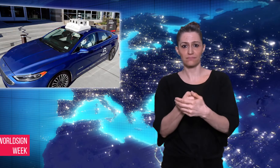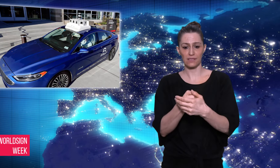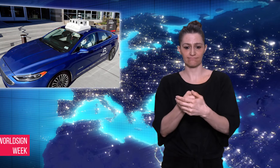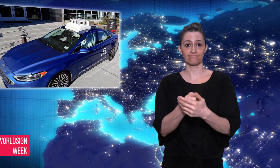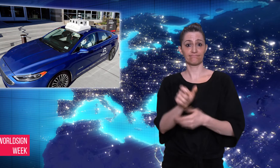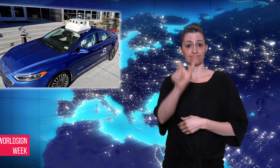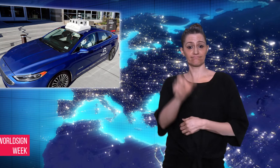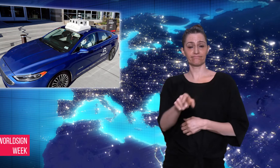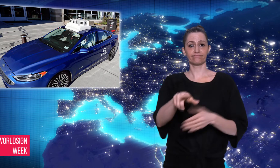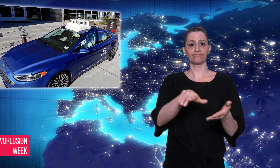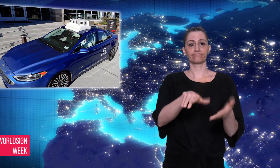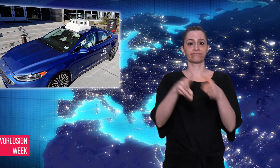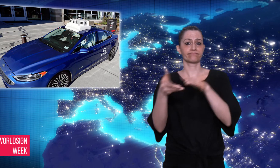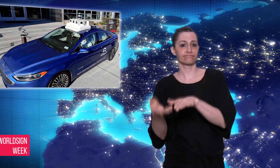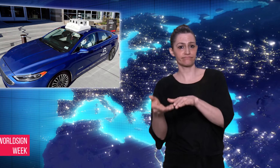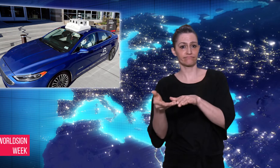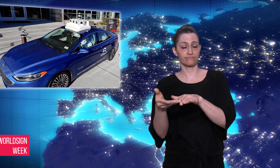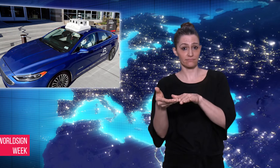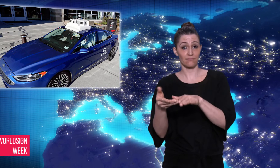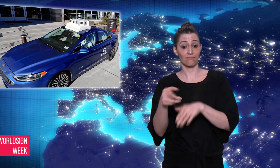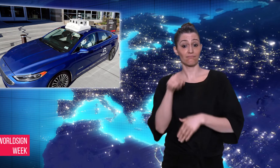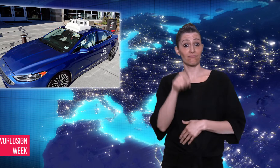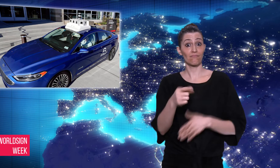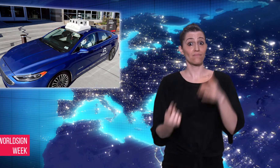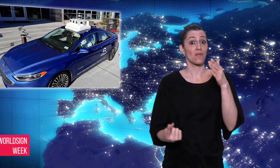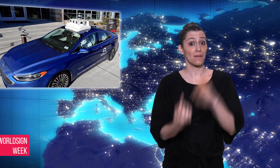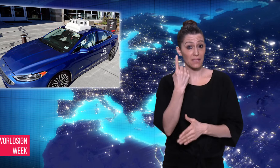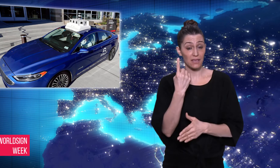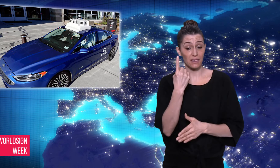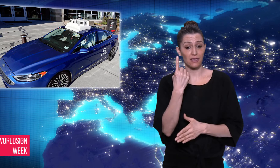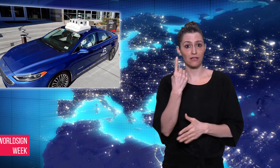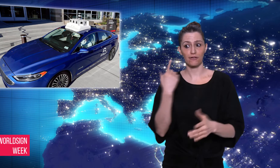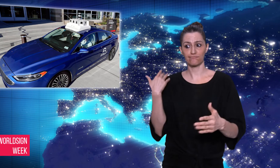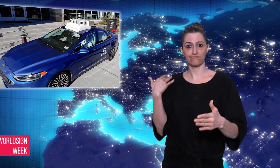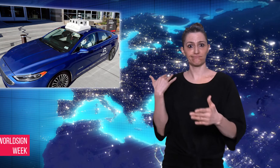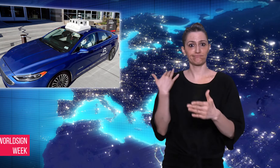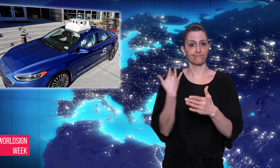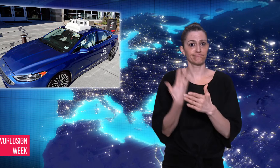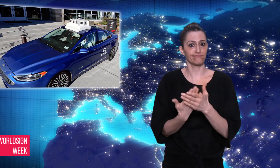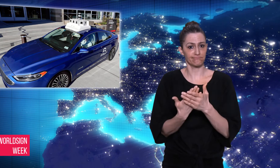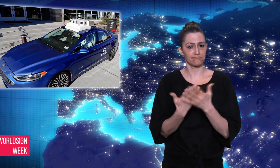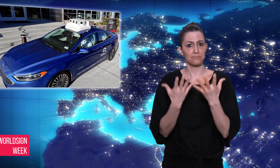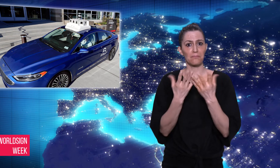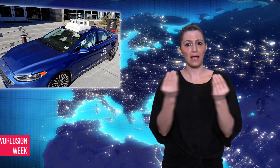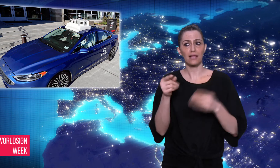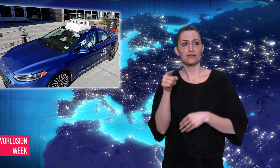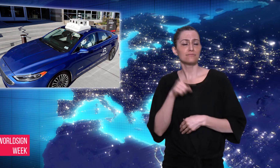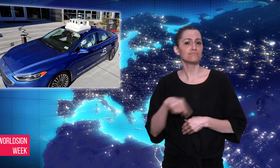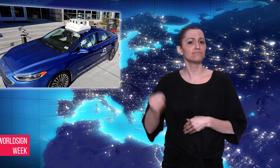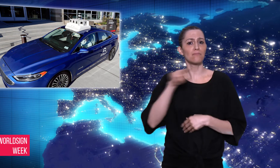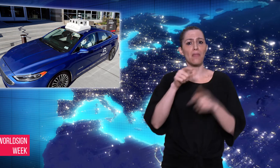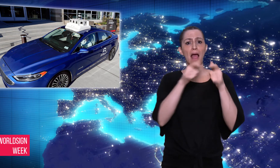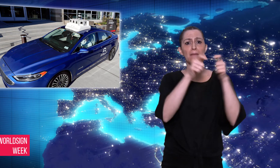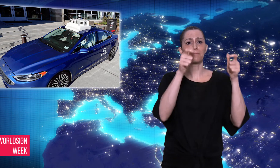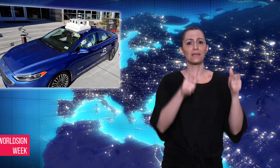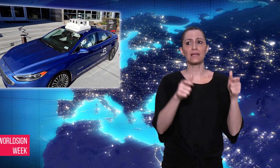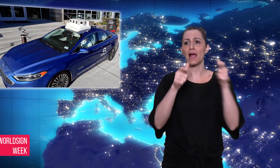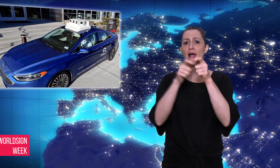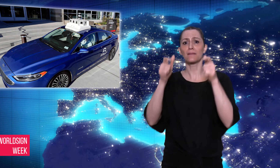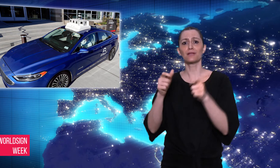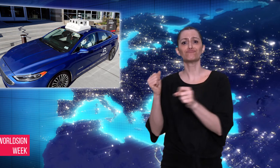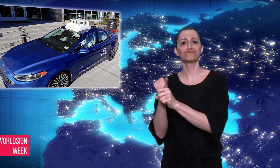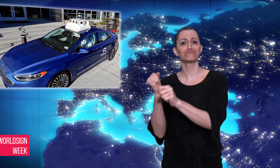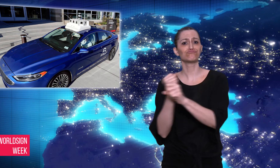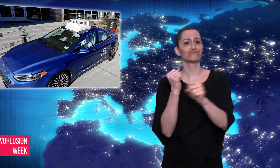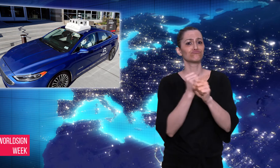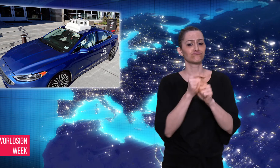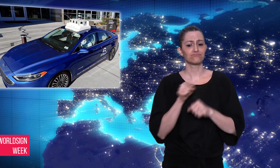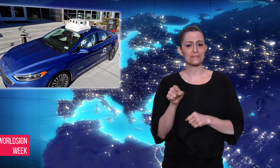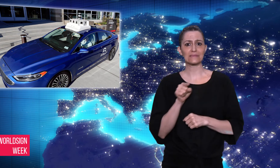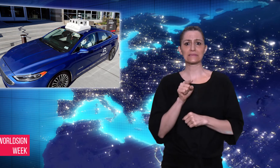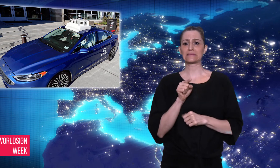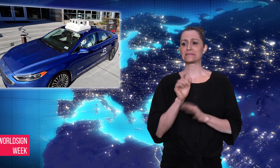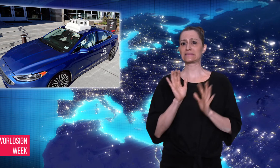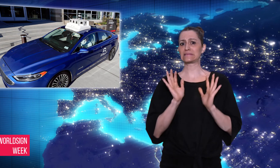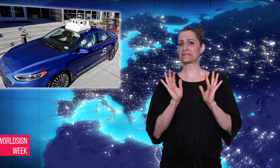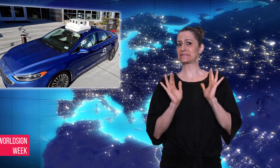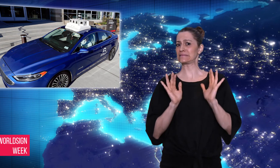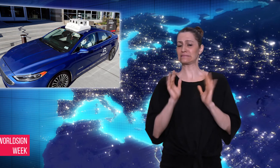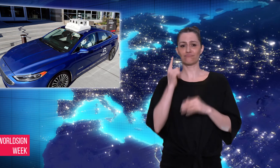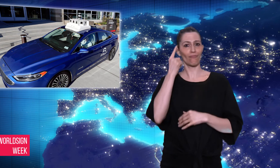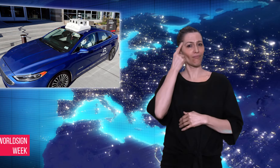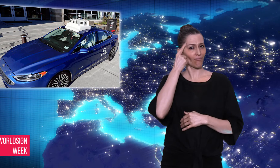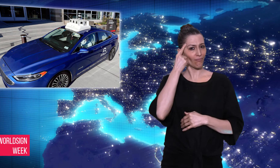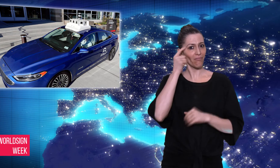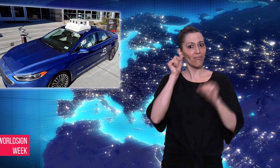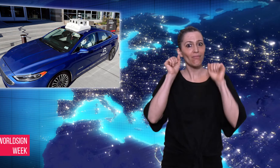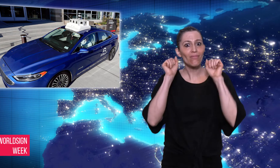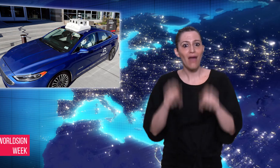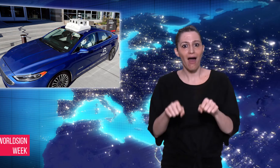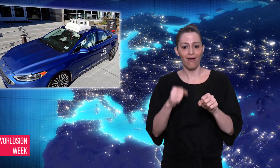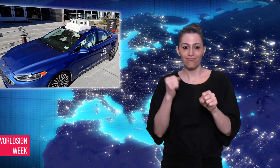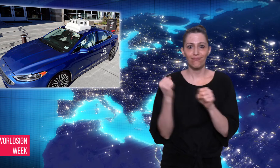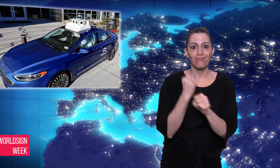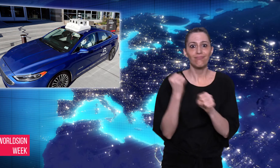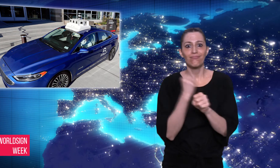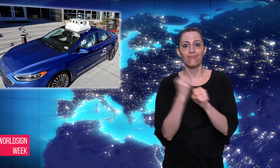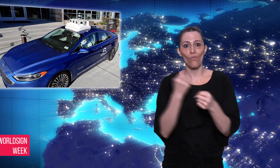year, many companies are no longer predicting that people